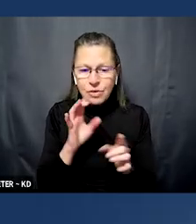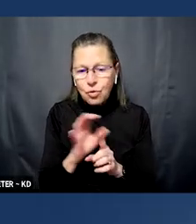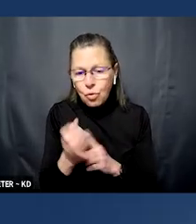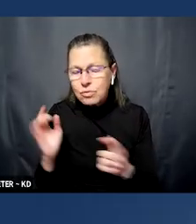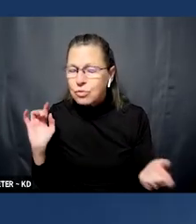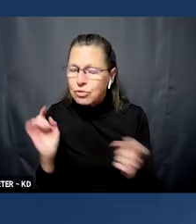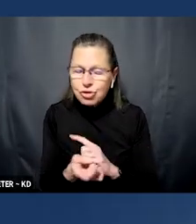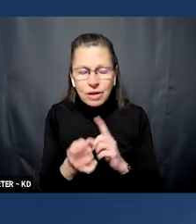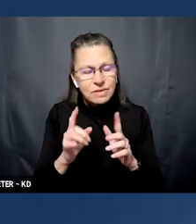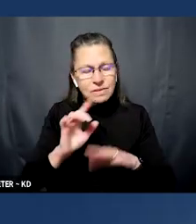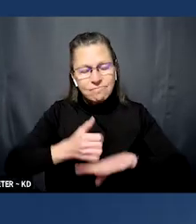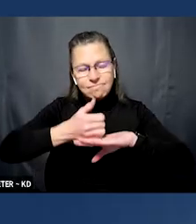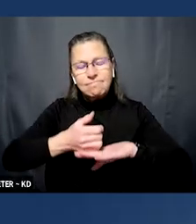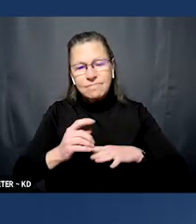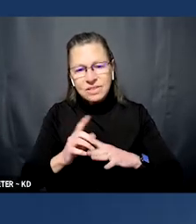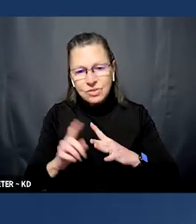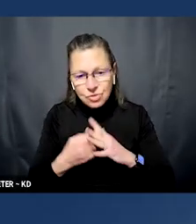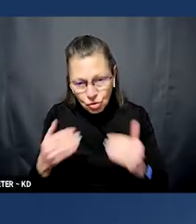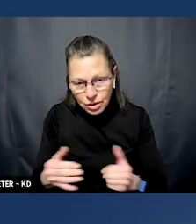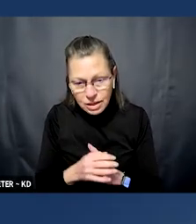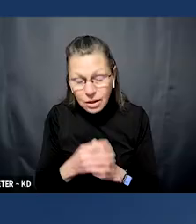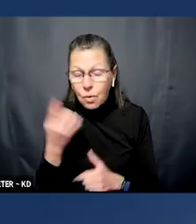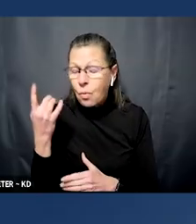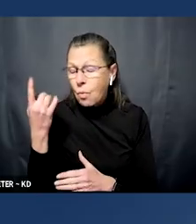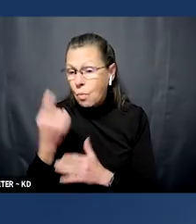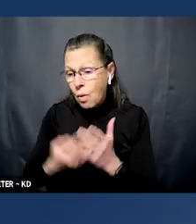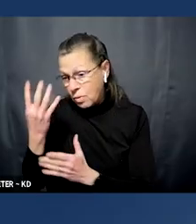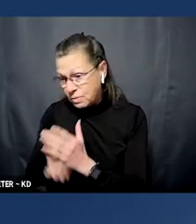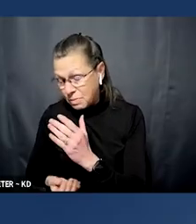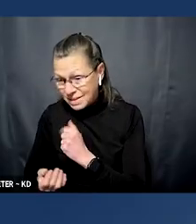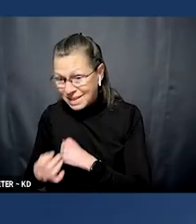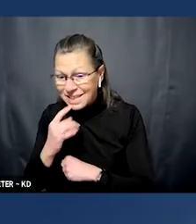missing in Los Angeles was focusing on a population that we know has survived generational